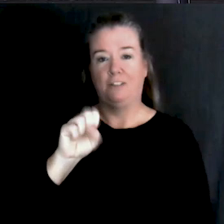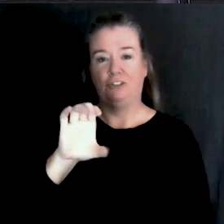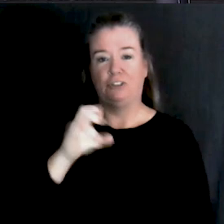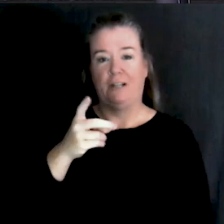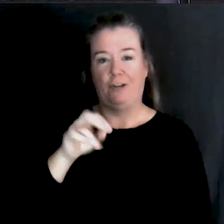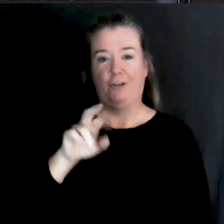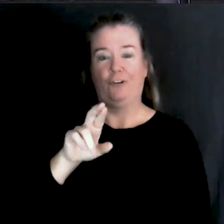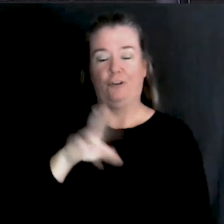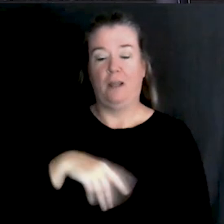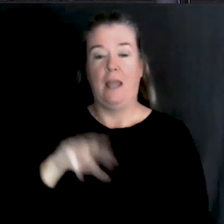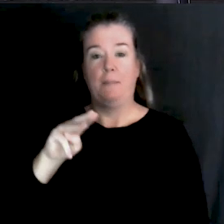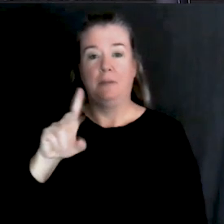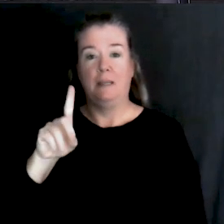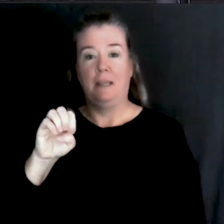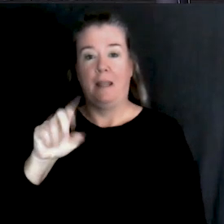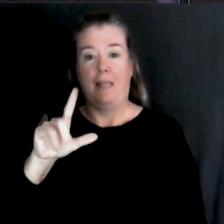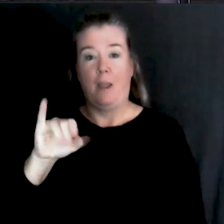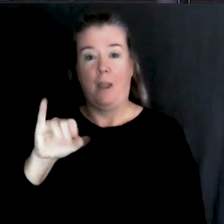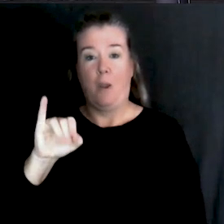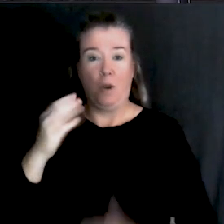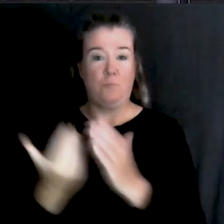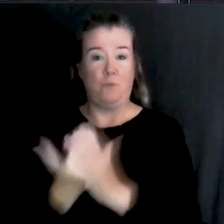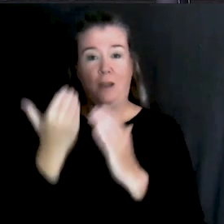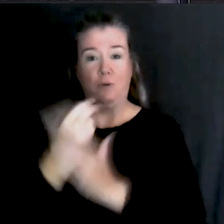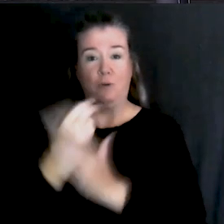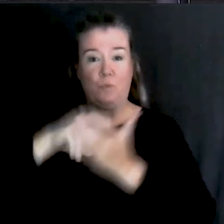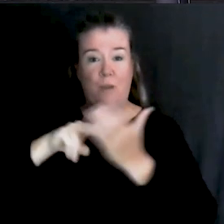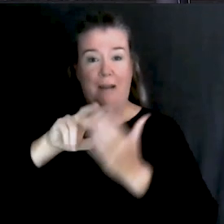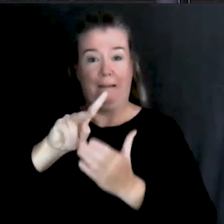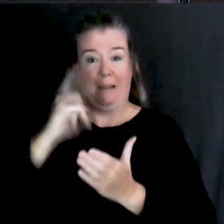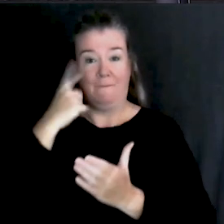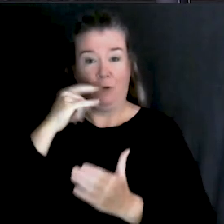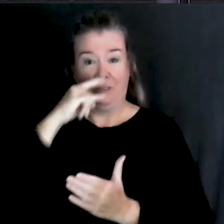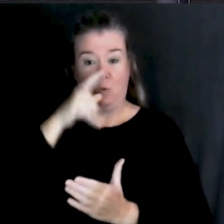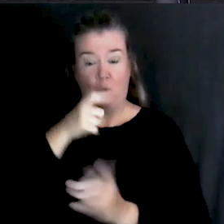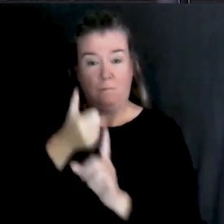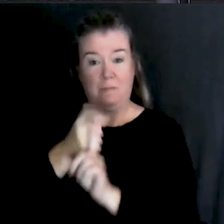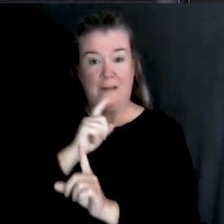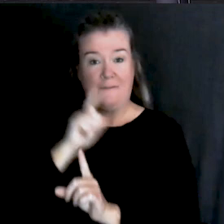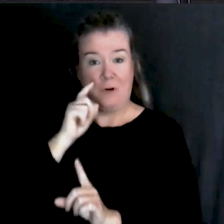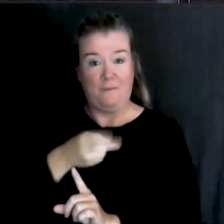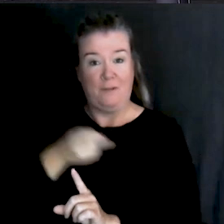you about MDE-LIO's brand new reading kits for children who are Deaf or Hard of Hearing.